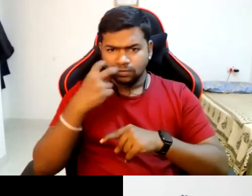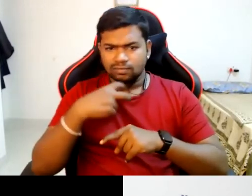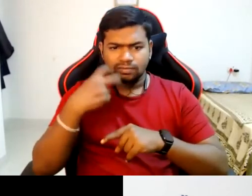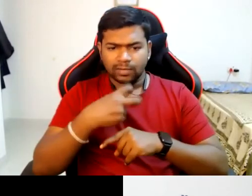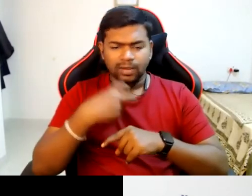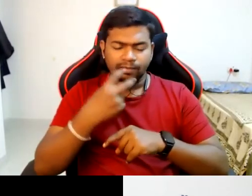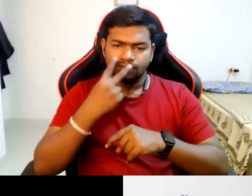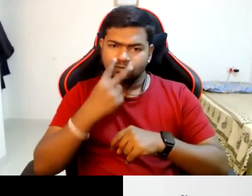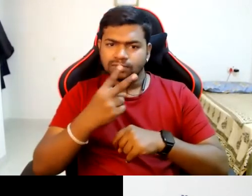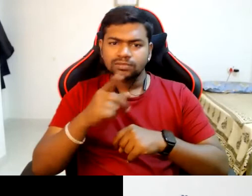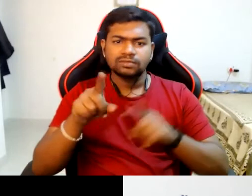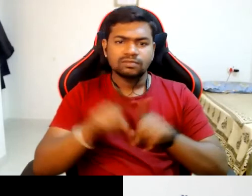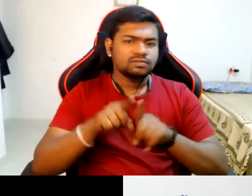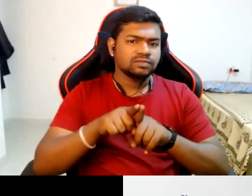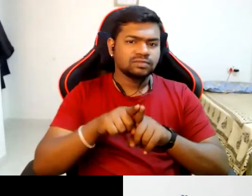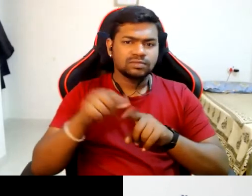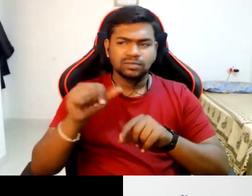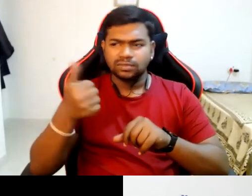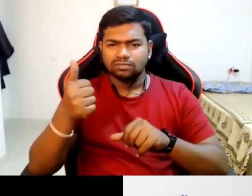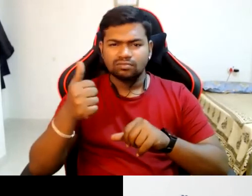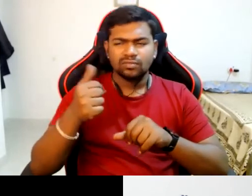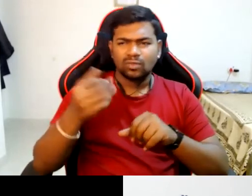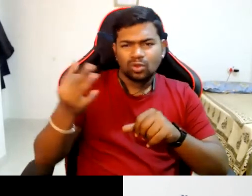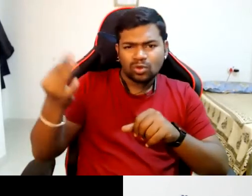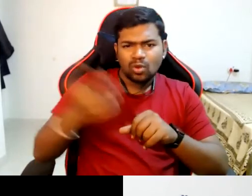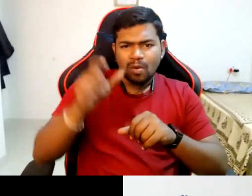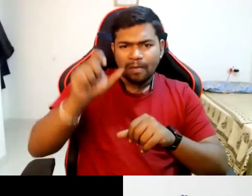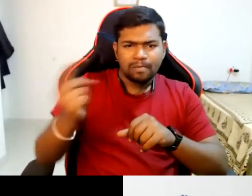But lipreading of unknown people become harder. so as.